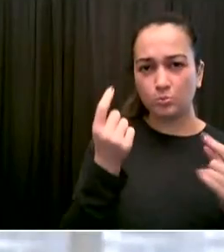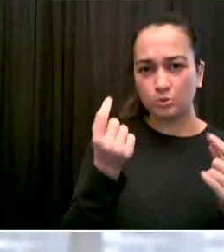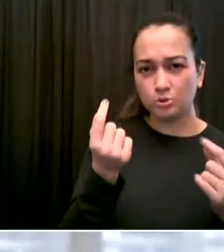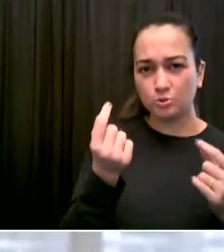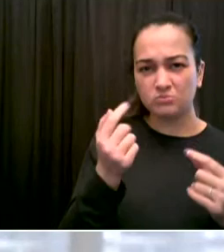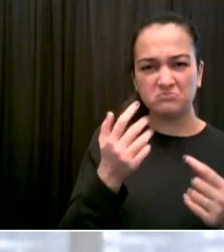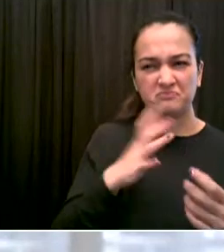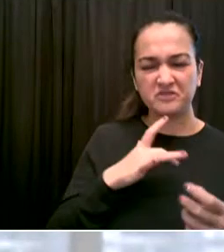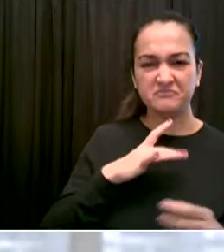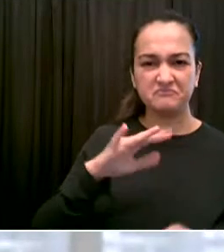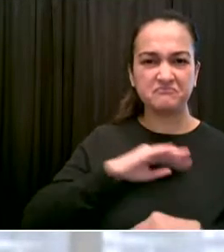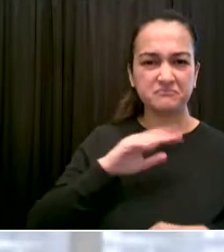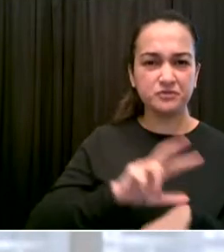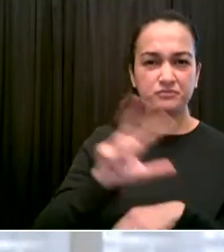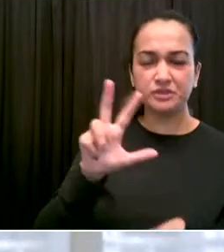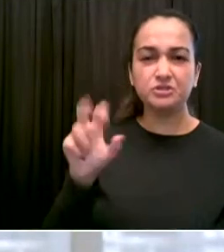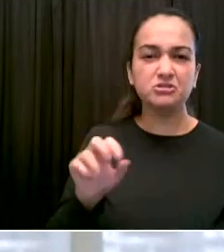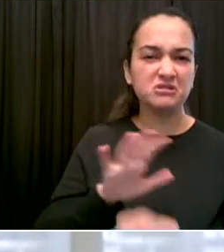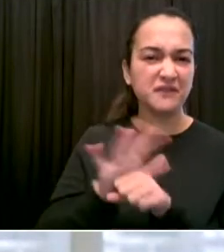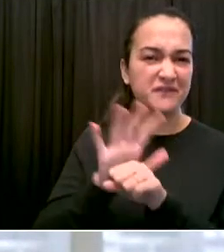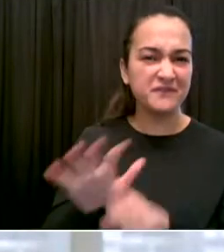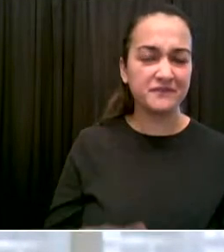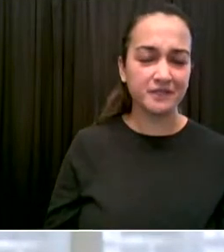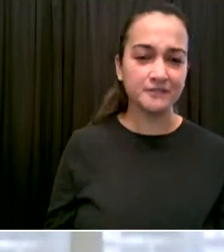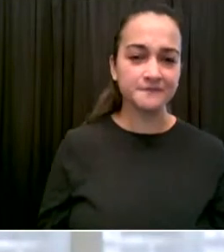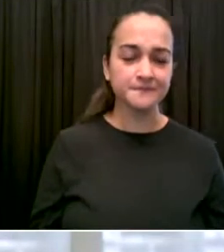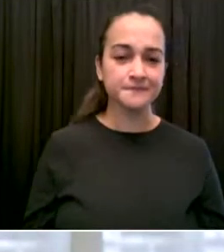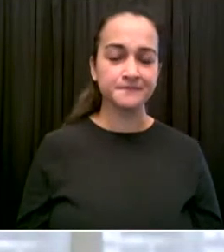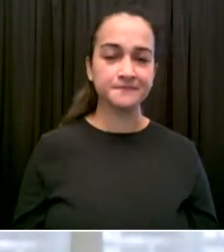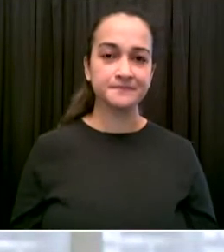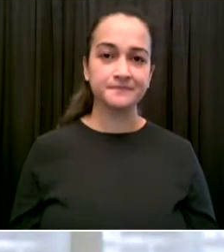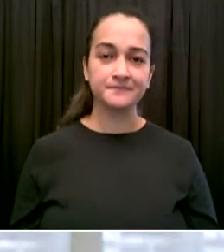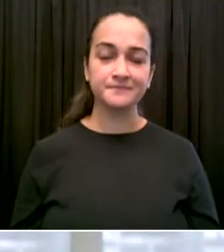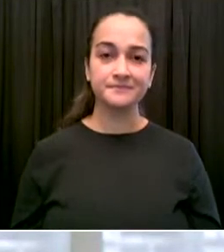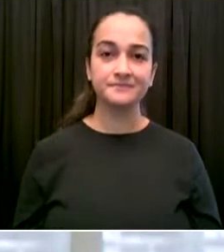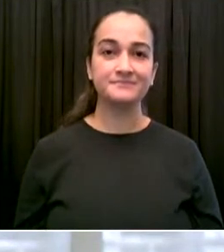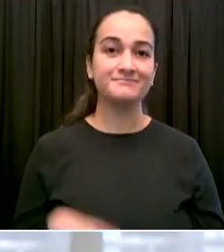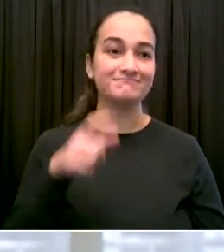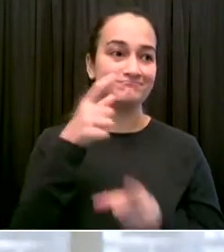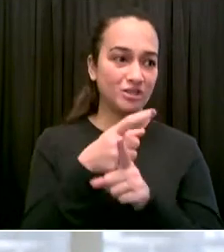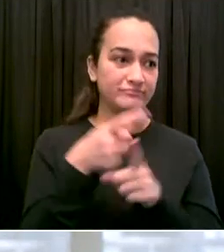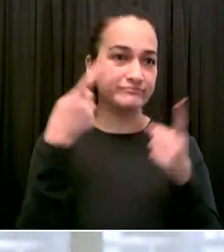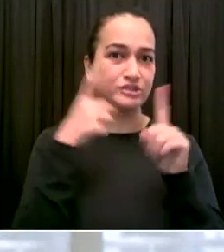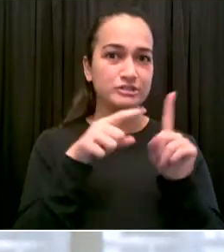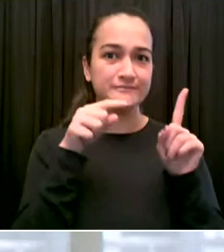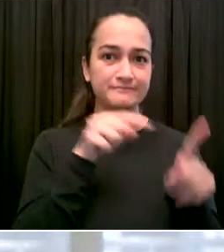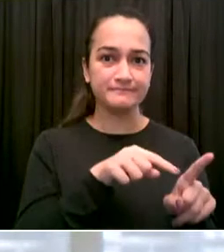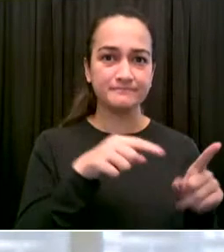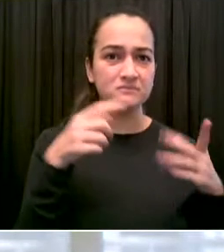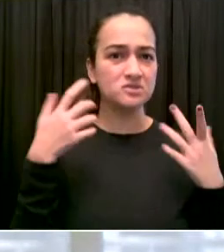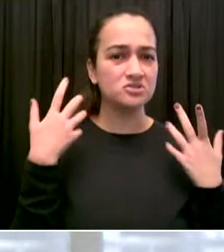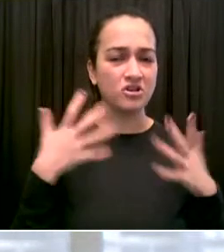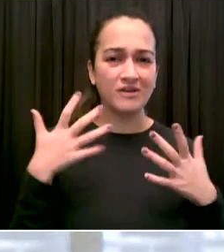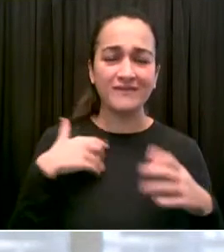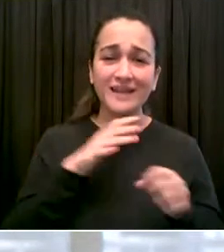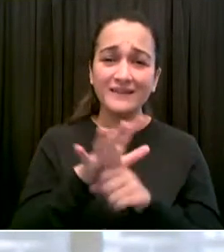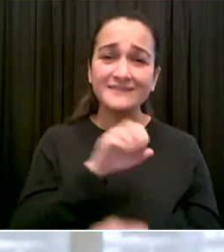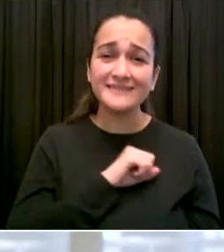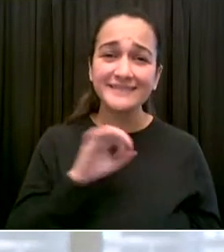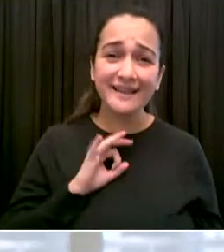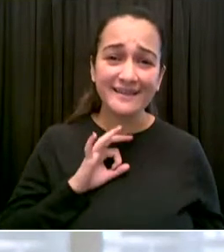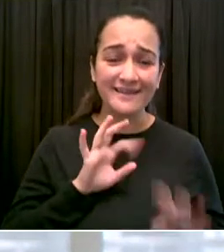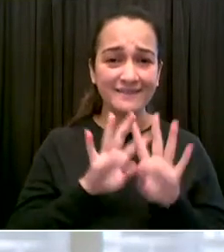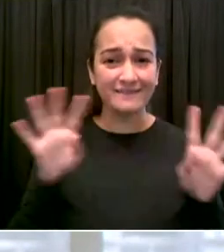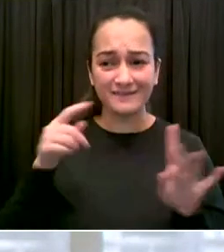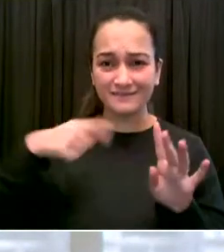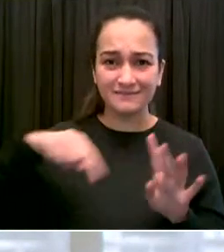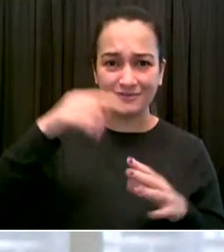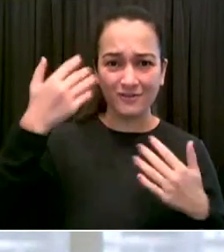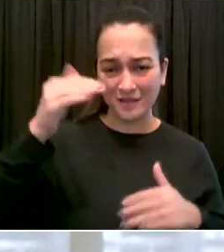WE HAD WHEN WE STARTED FROM